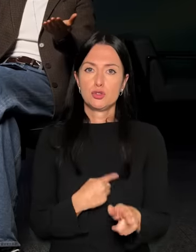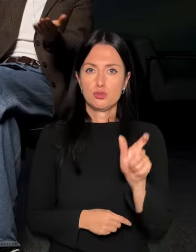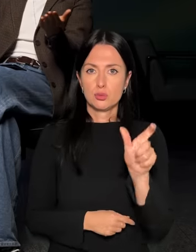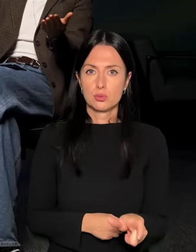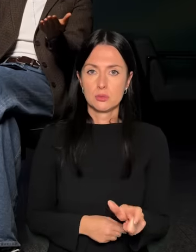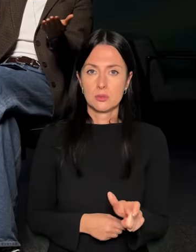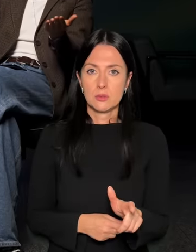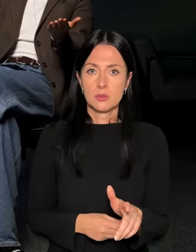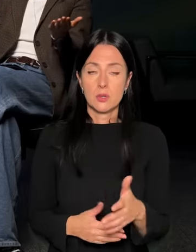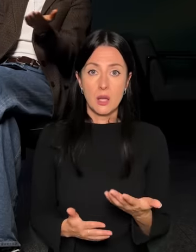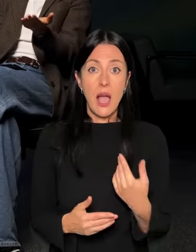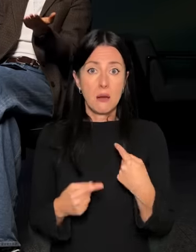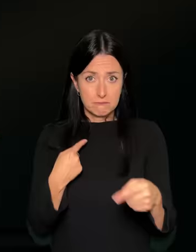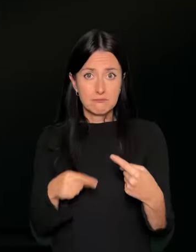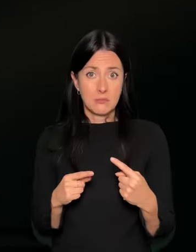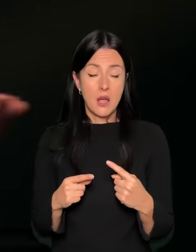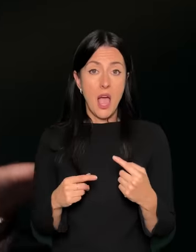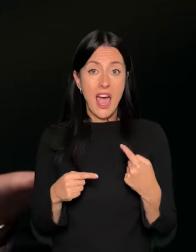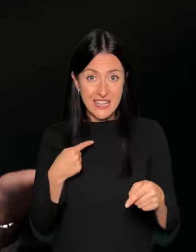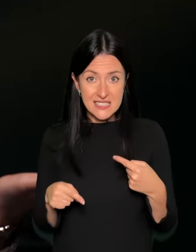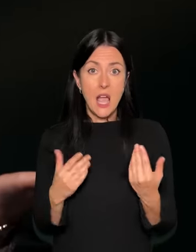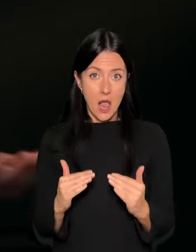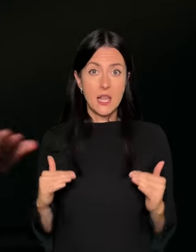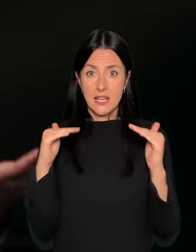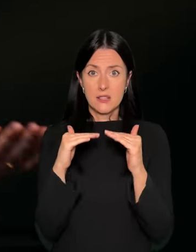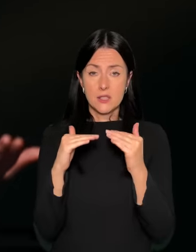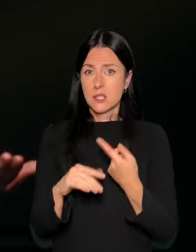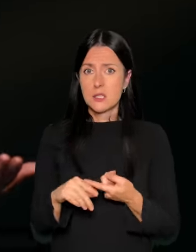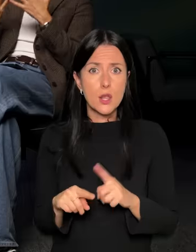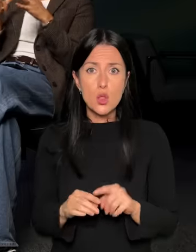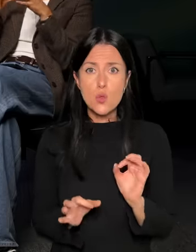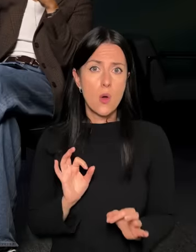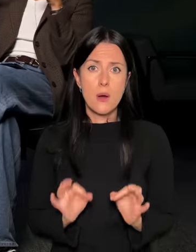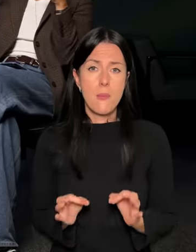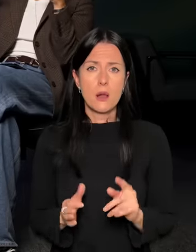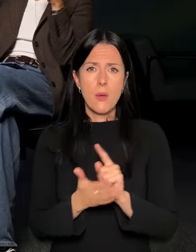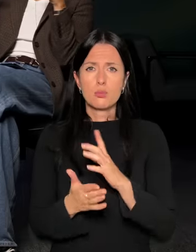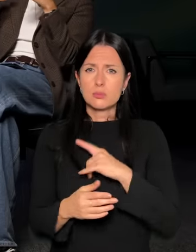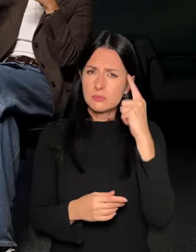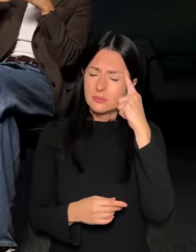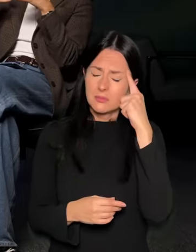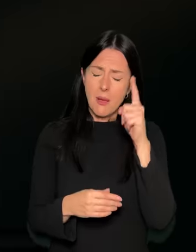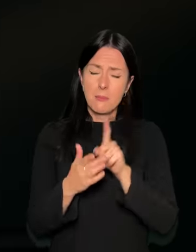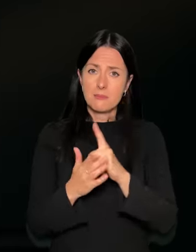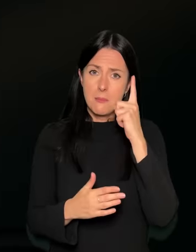They are indeed different, but we should be equal. Different but equal, more precisely. That's normal. We need to have an ingrained understanding in our heads